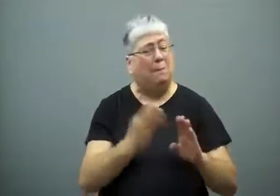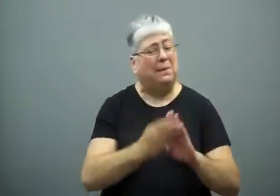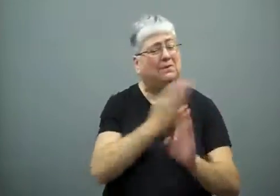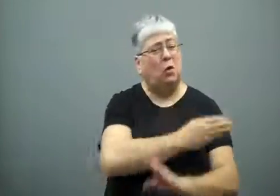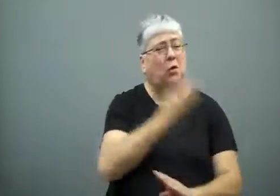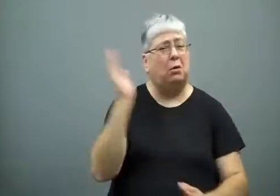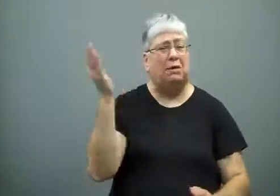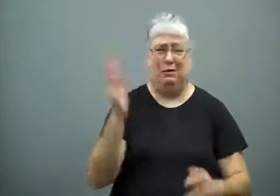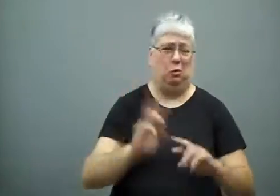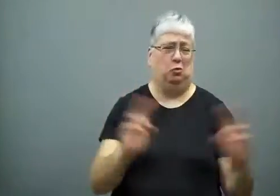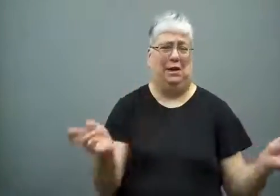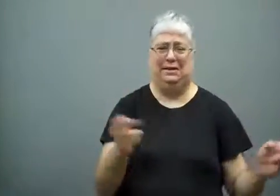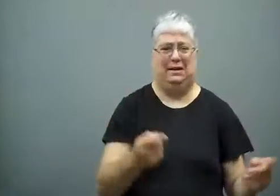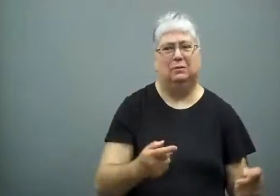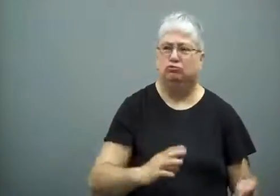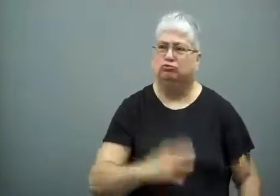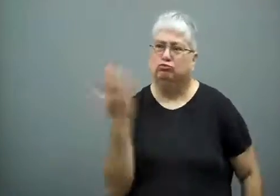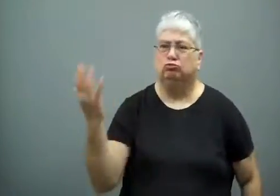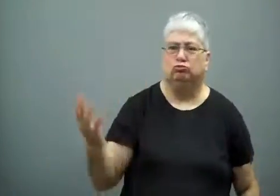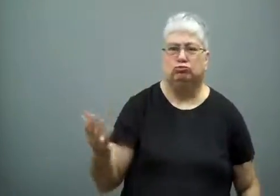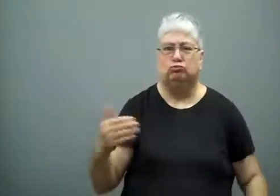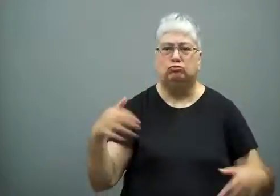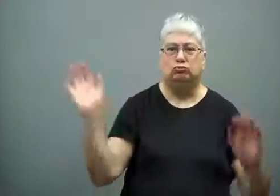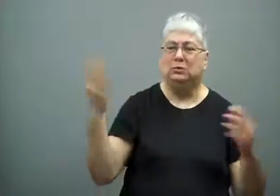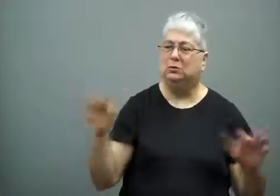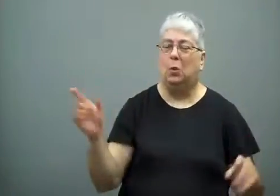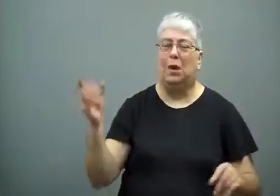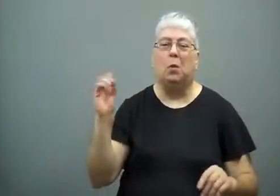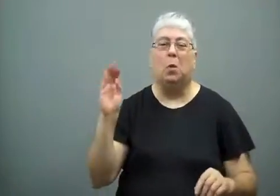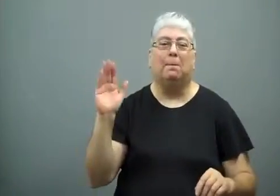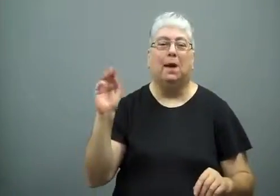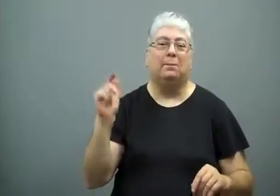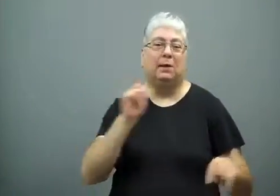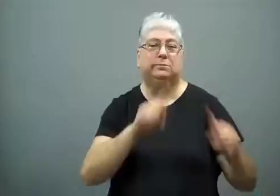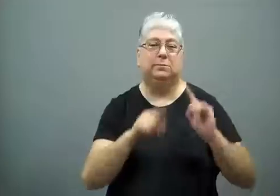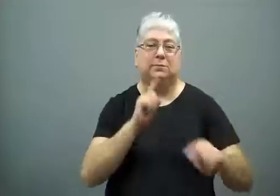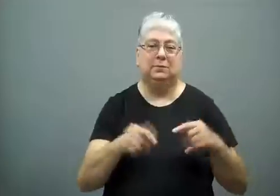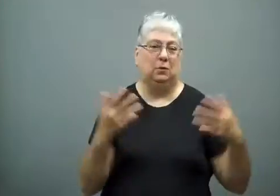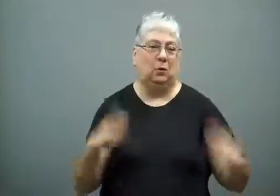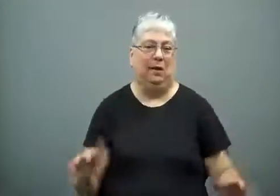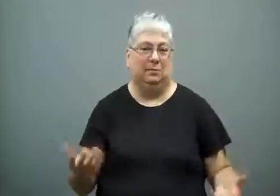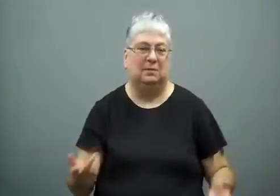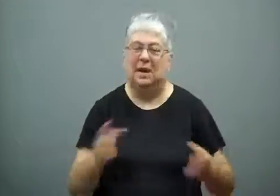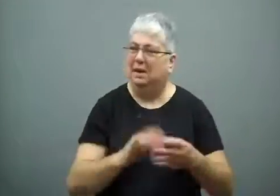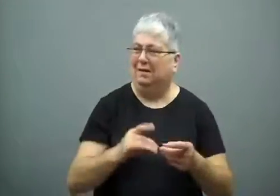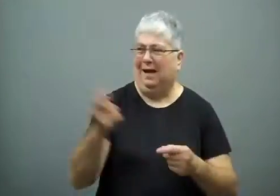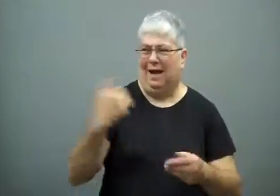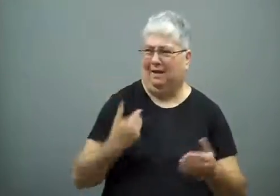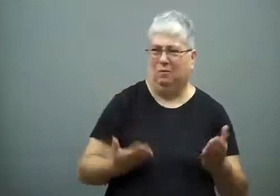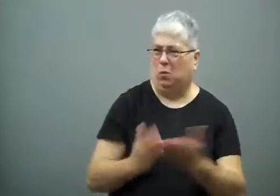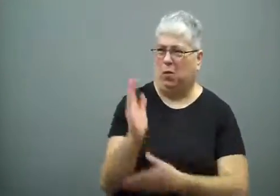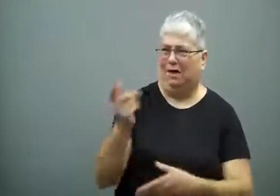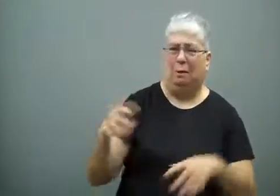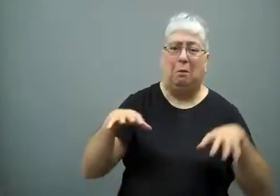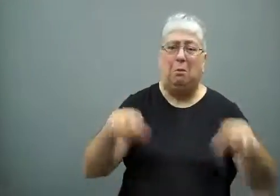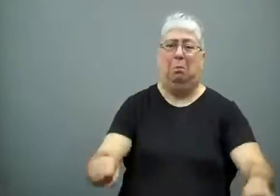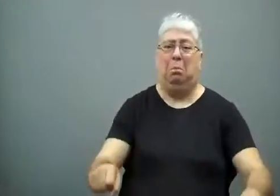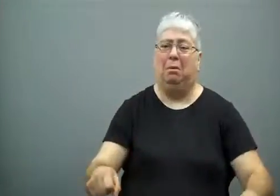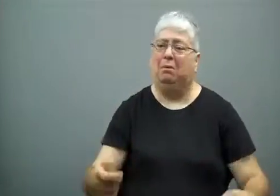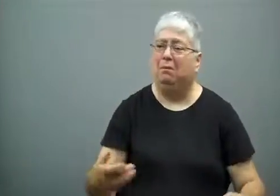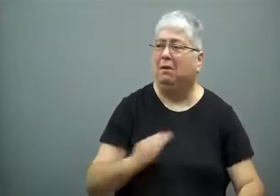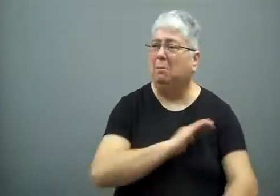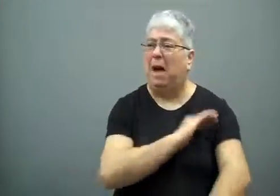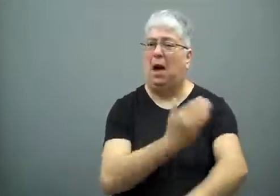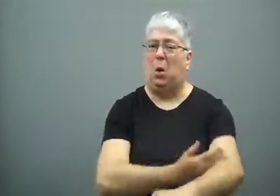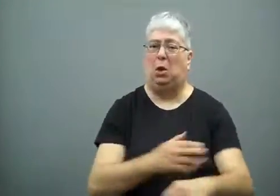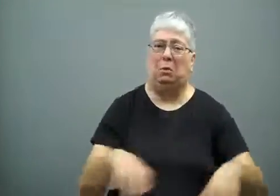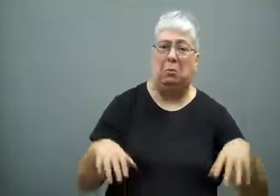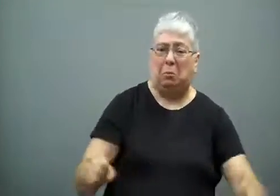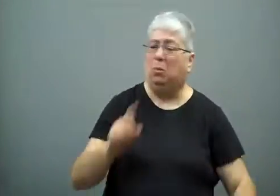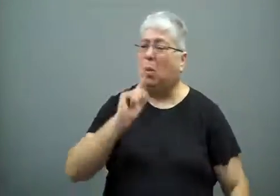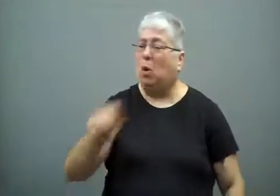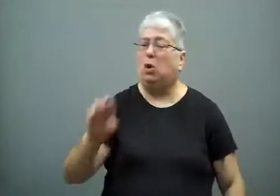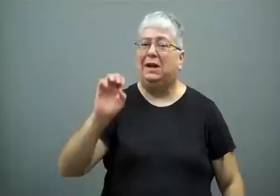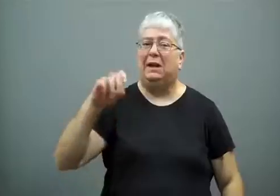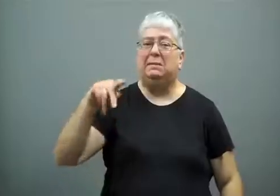They were already antagonistic beforehand and resistant to Obama's control.